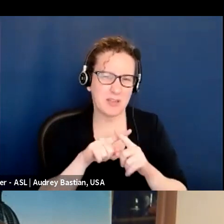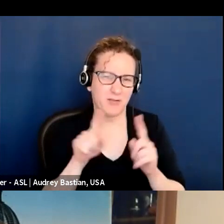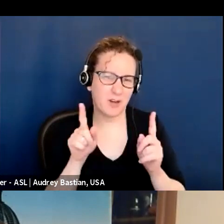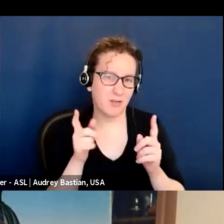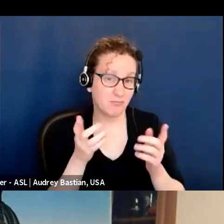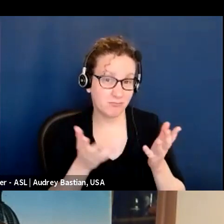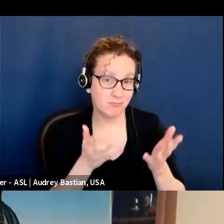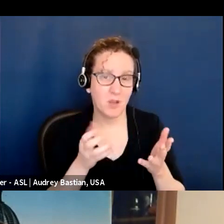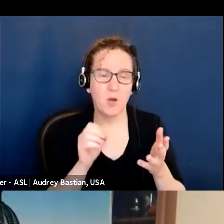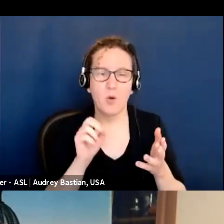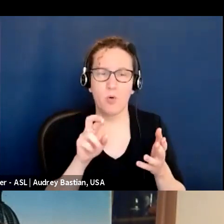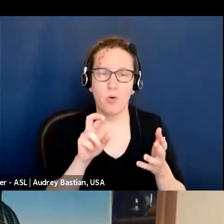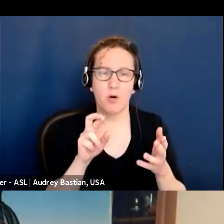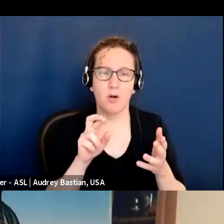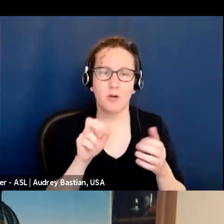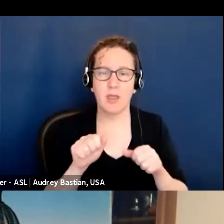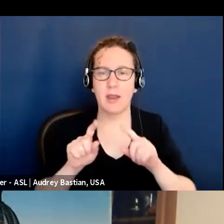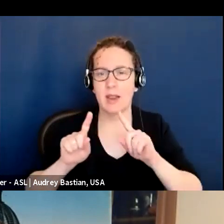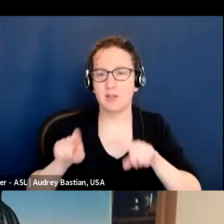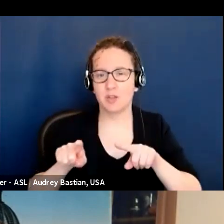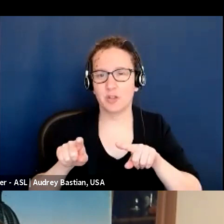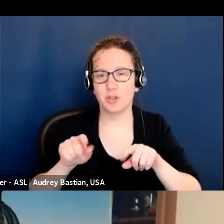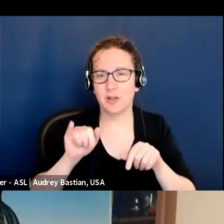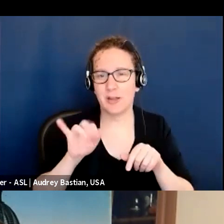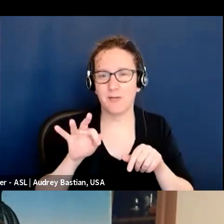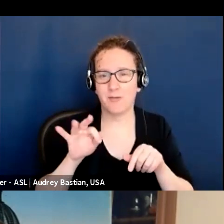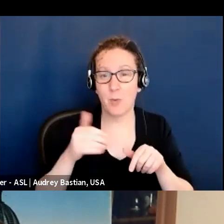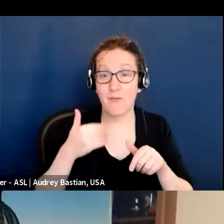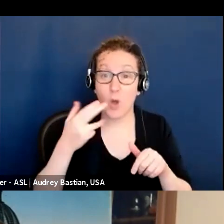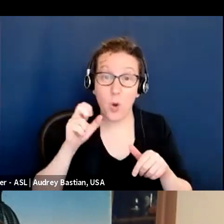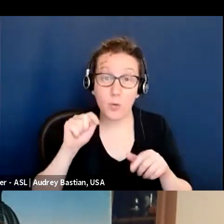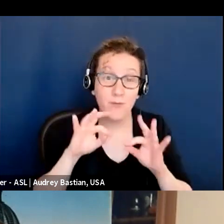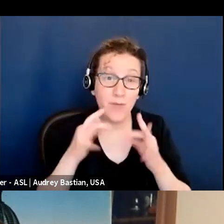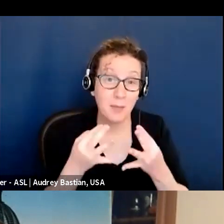Or can you also answer whether or not you had a host family, or maybe what your housing